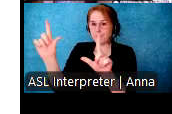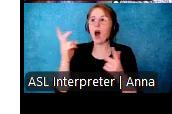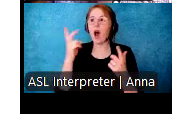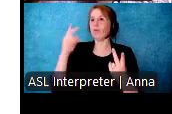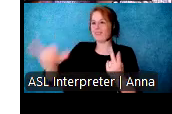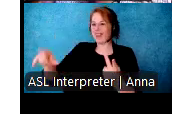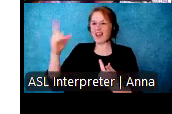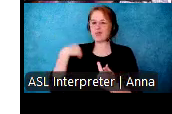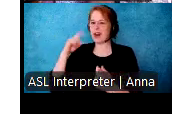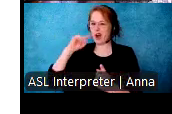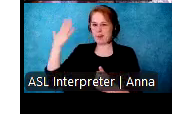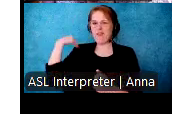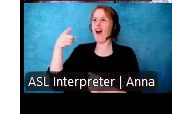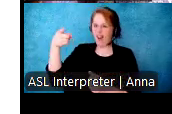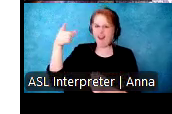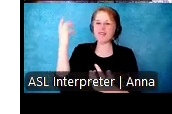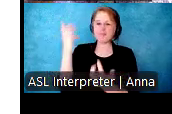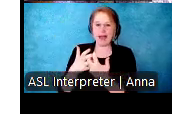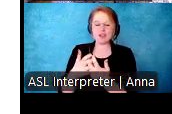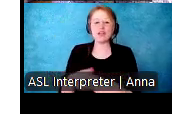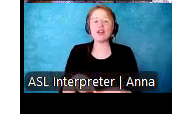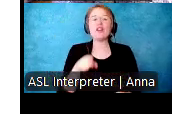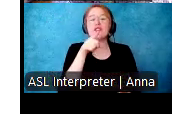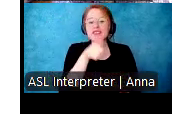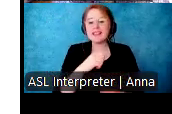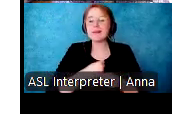so that WisCaregiver Careers comes up on the search.